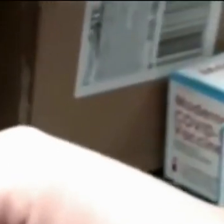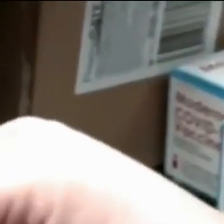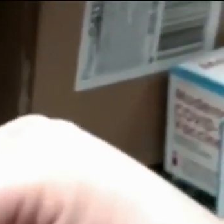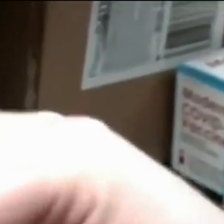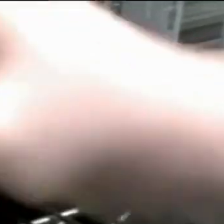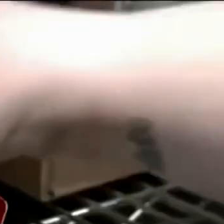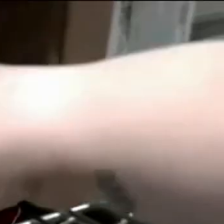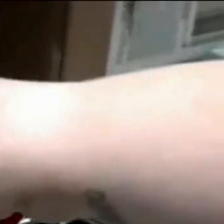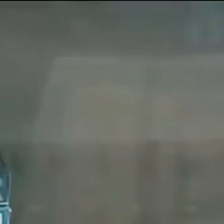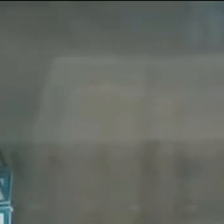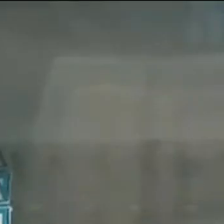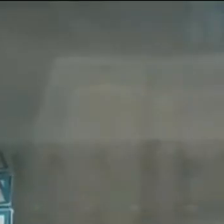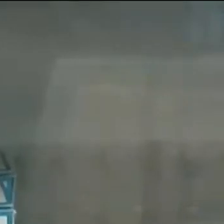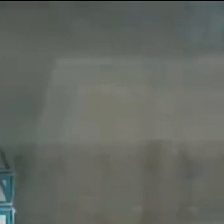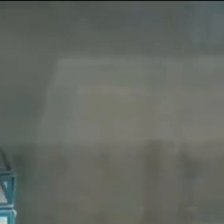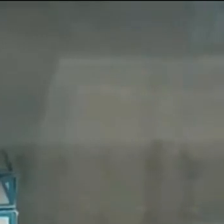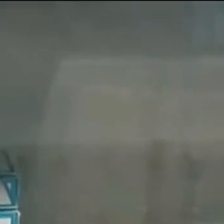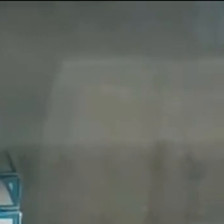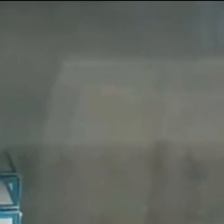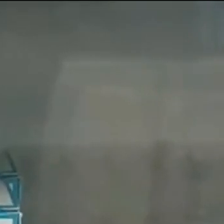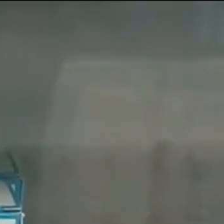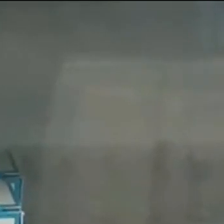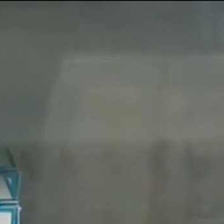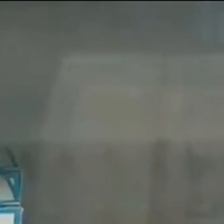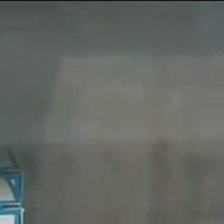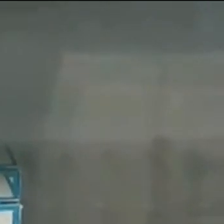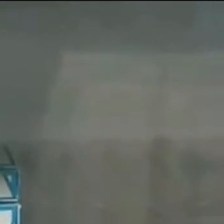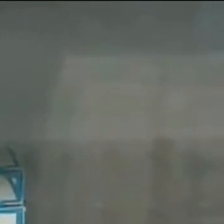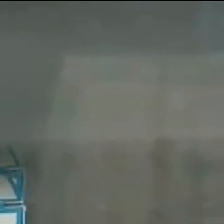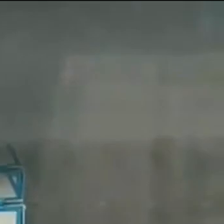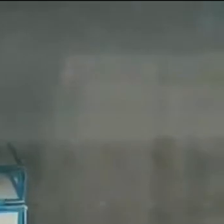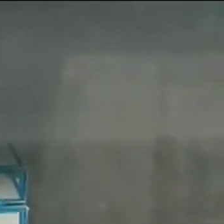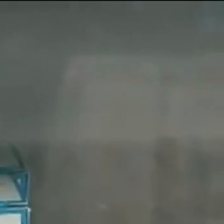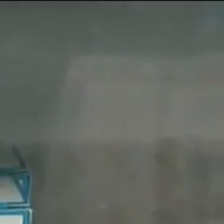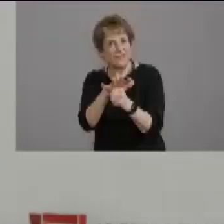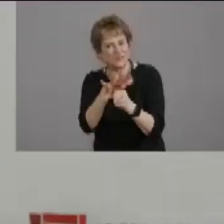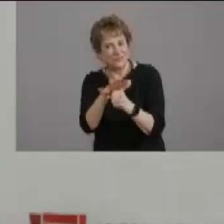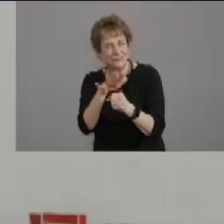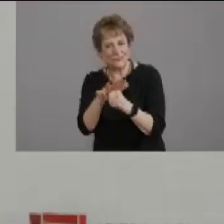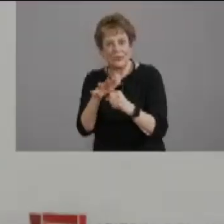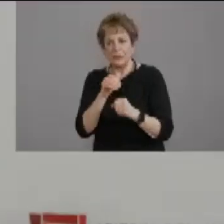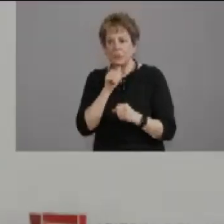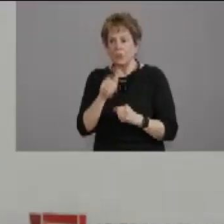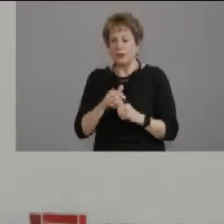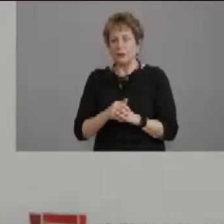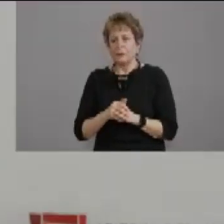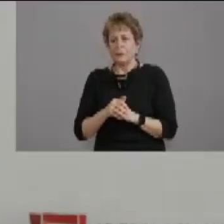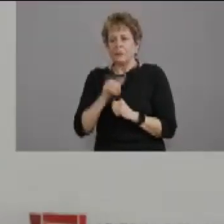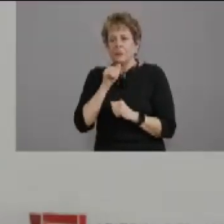MOST DR. CHRIST "WE ARE LOOKING AT WHERE VACCINE IS BEING USED MOST EFFICIENTLY BRINGING IT TO AREAS THAT ARE USING IT MORE EFFICIENTLY SO THAT WE CAN MAKE SURE THAT AS